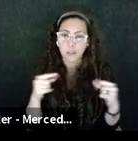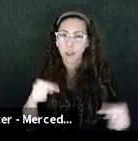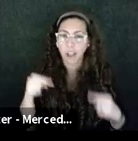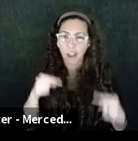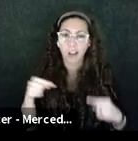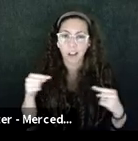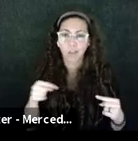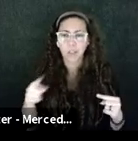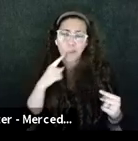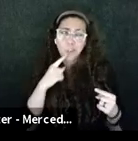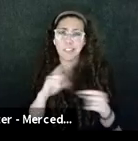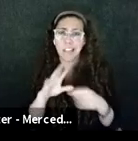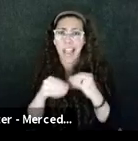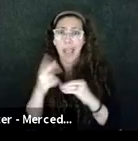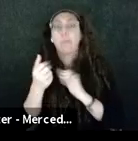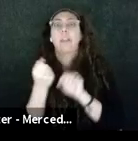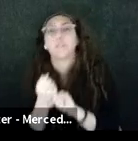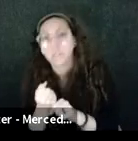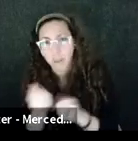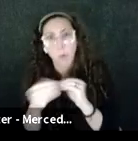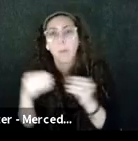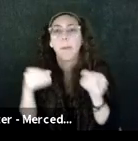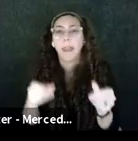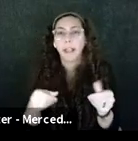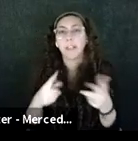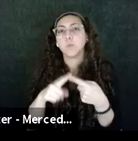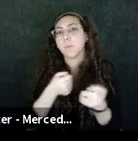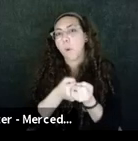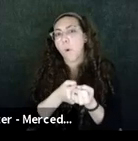Jason Williams: But that's, again, more money to support them. So we'll see how that goes.